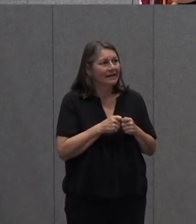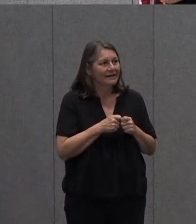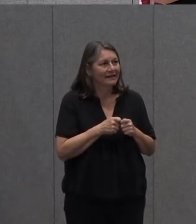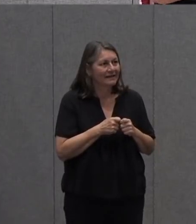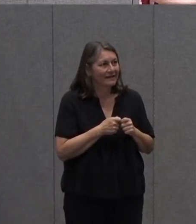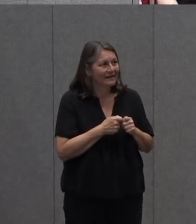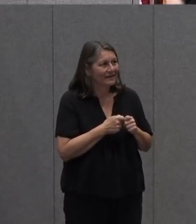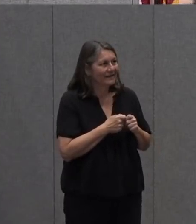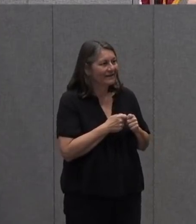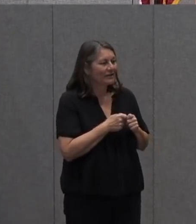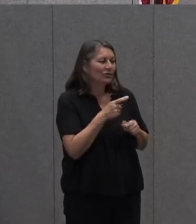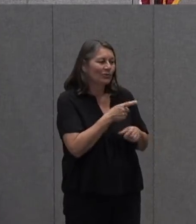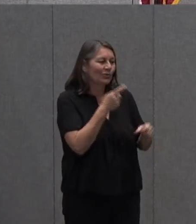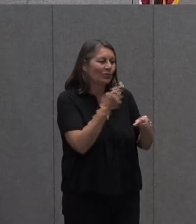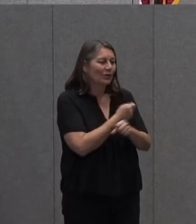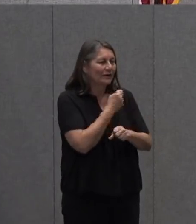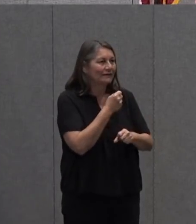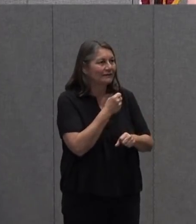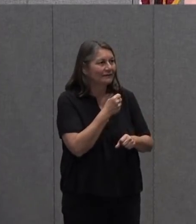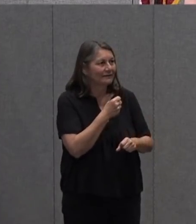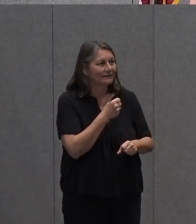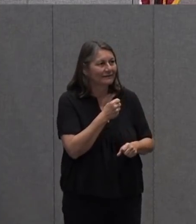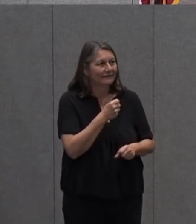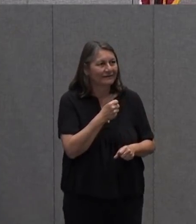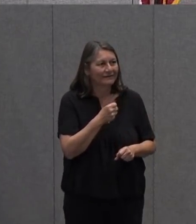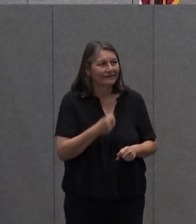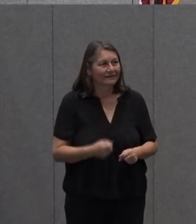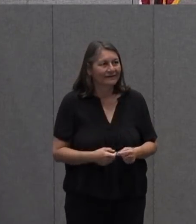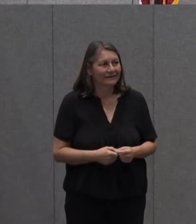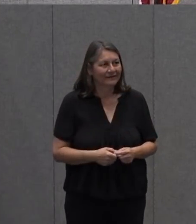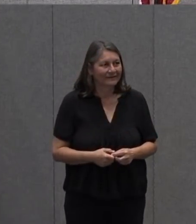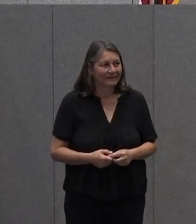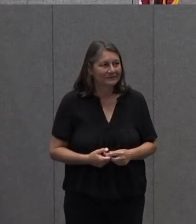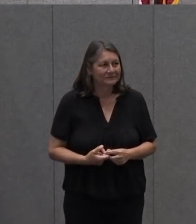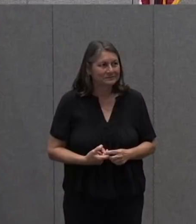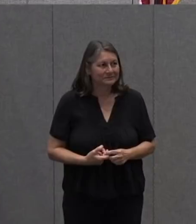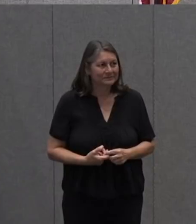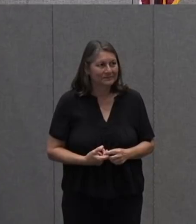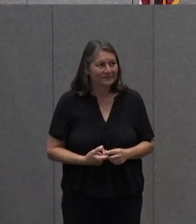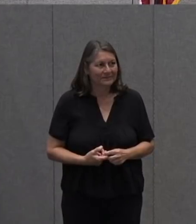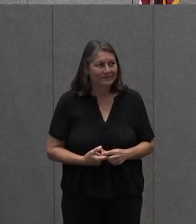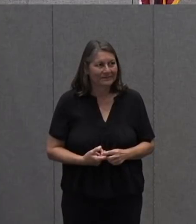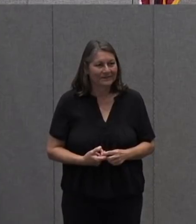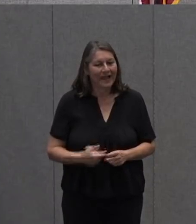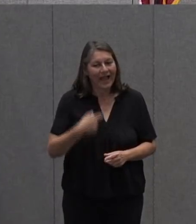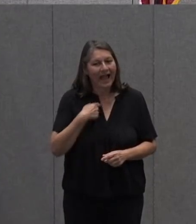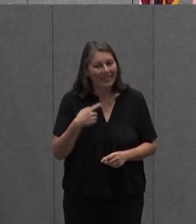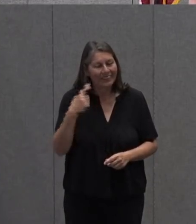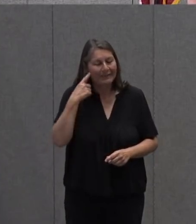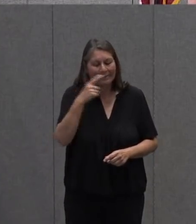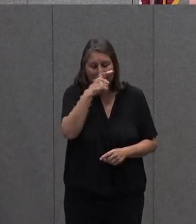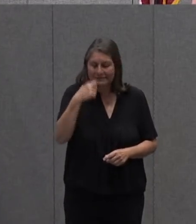So I think we go to three poms. Thank you. I think even though I was super competitive